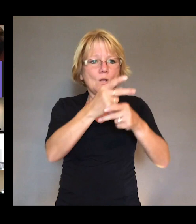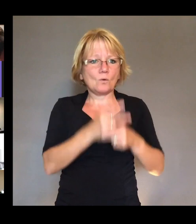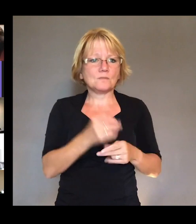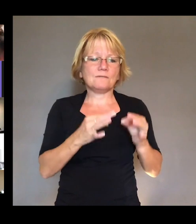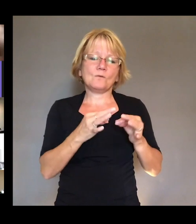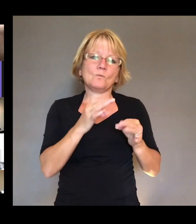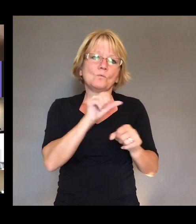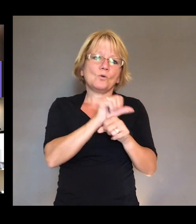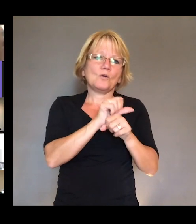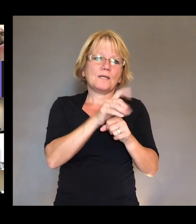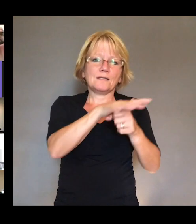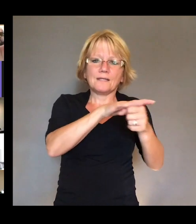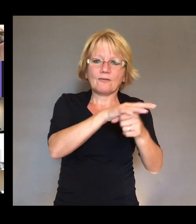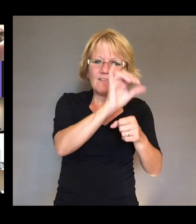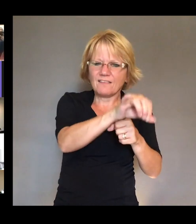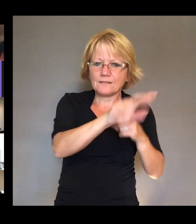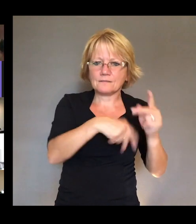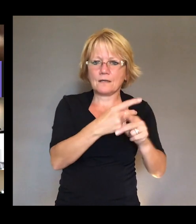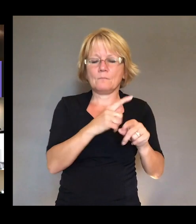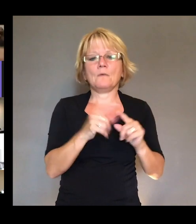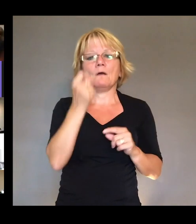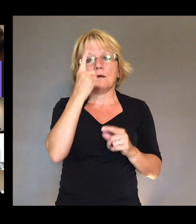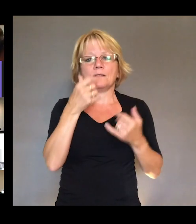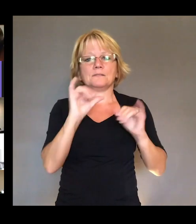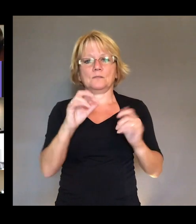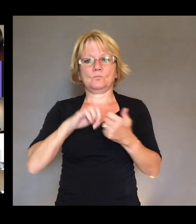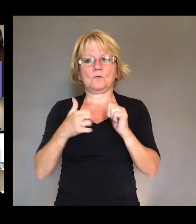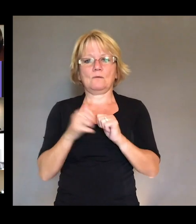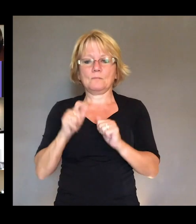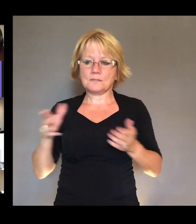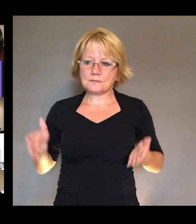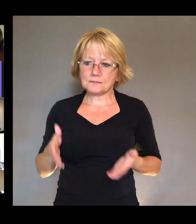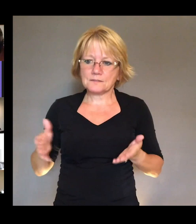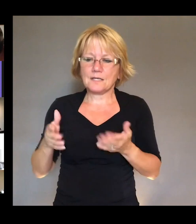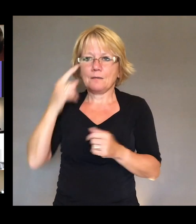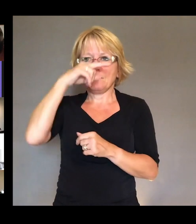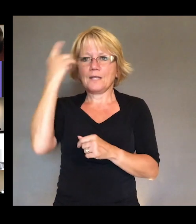if you go work in certain areas and things of that nature. But the problem is that we still have to encourage our black